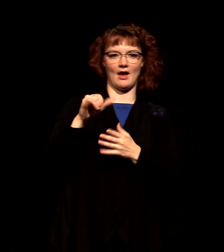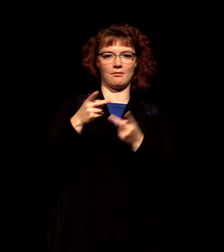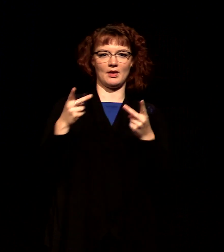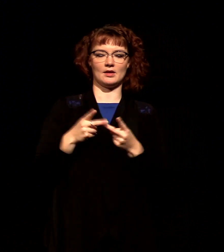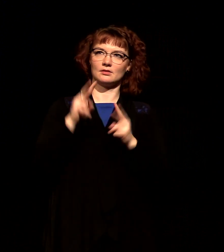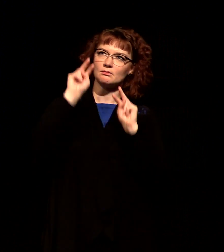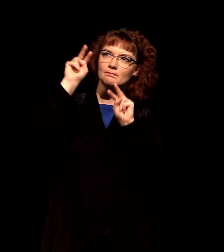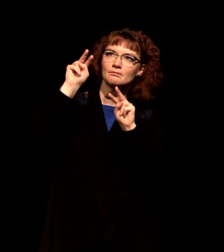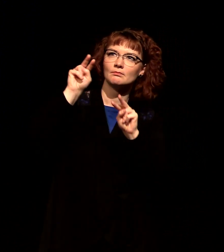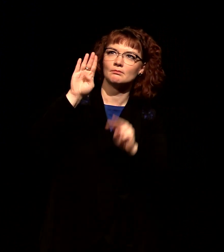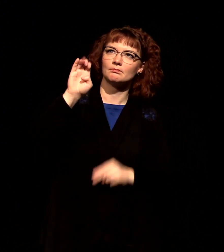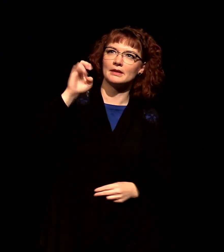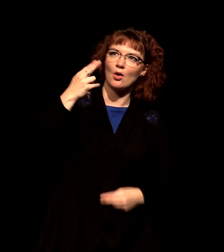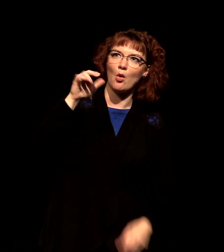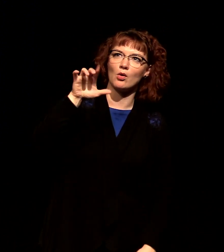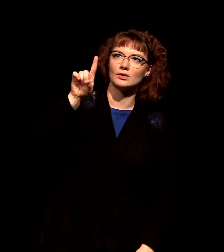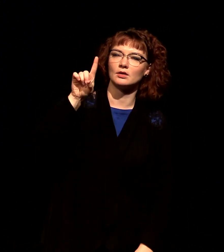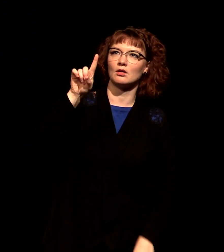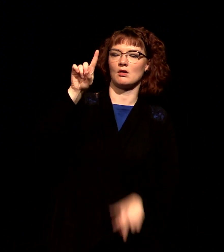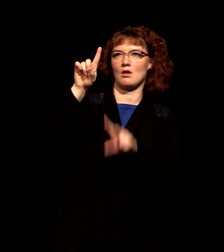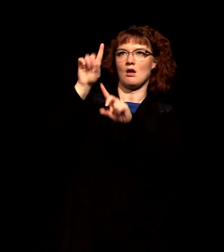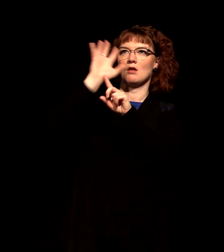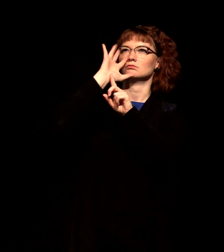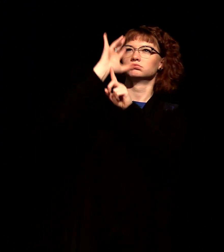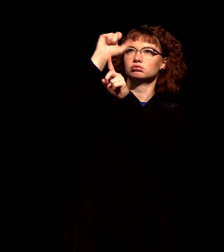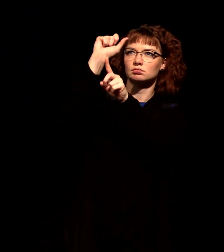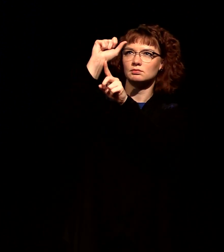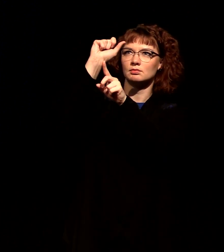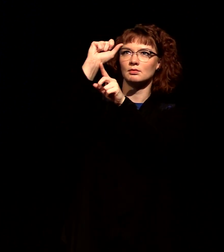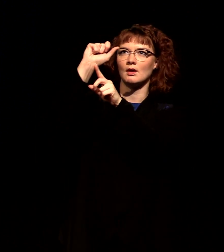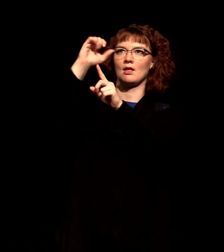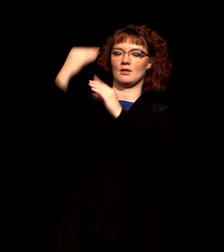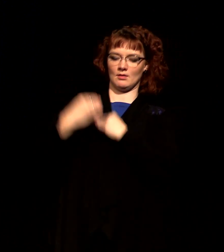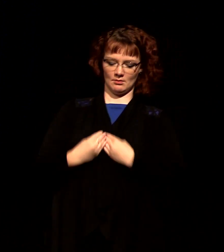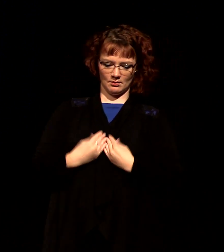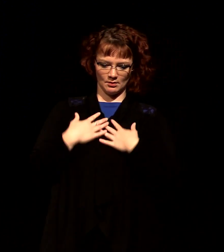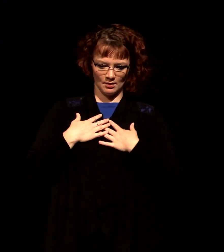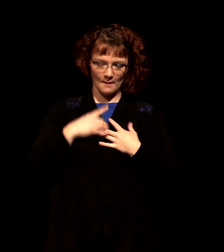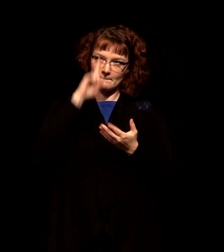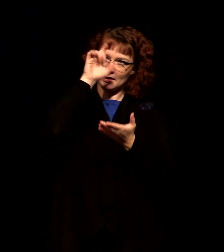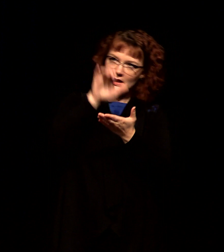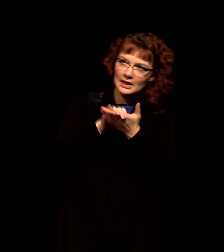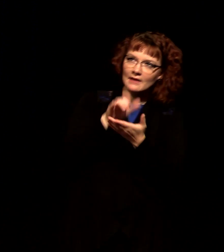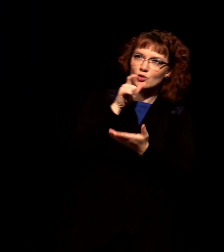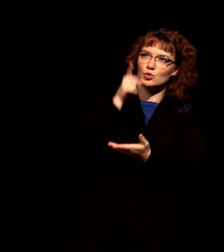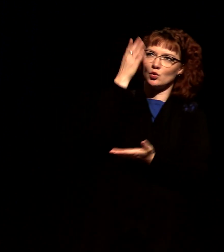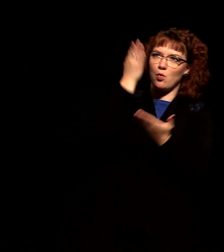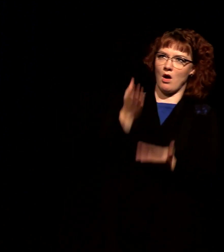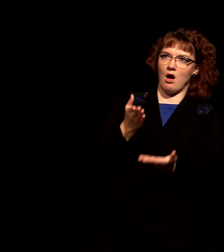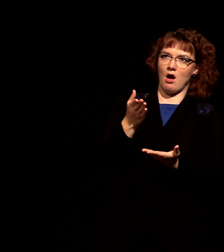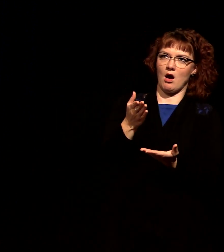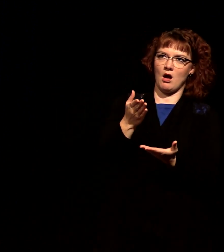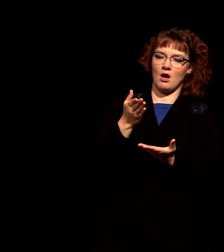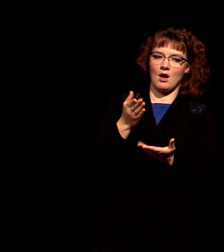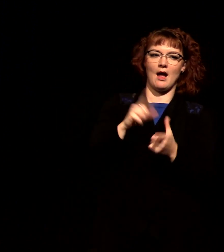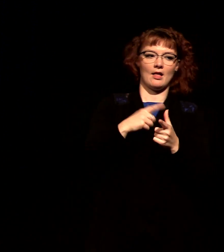beholding, that is where we then move into believing who he is and who he says he is. And then from that comes our behavior